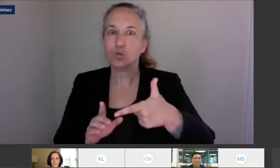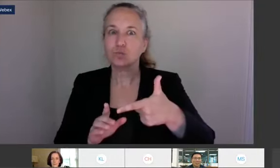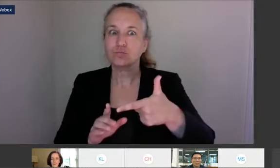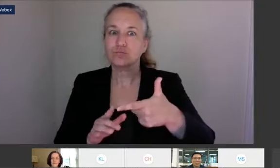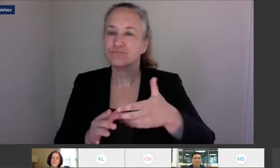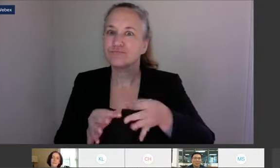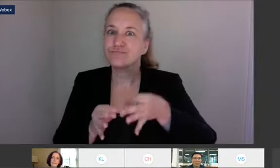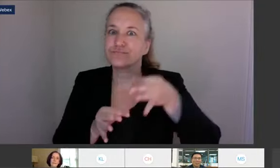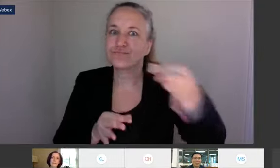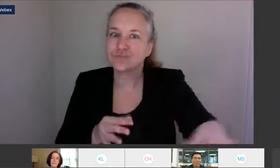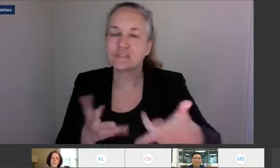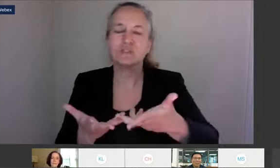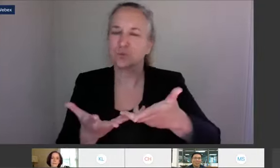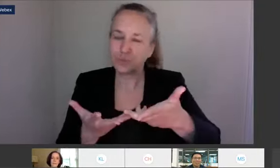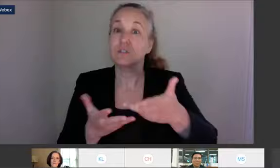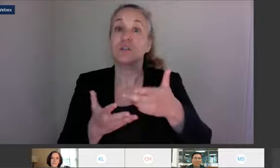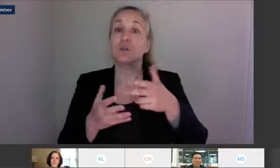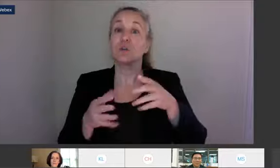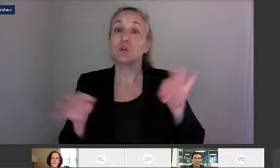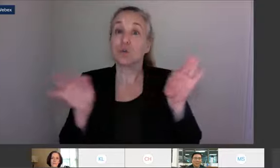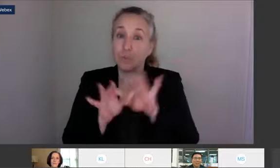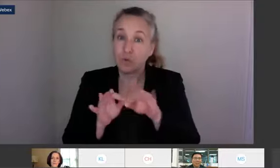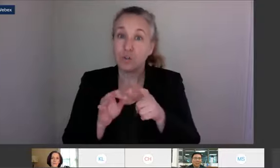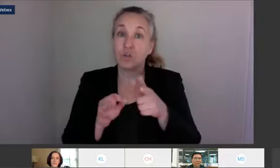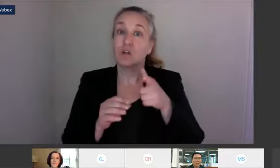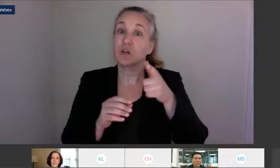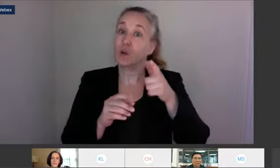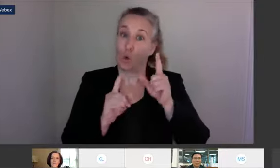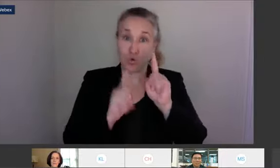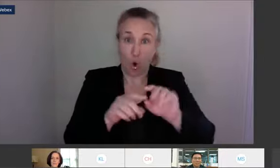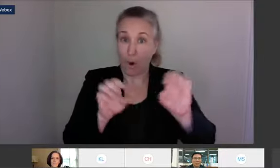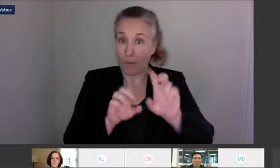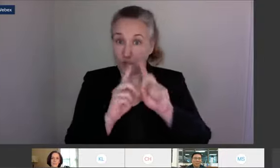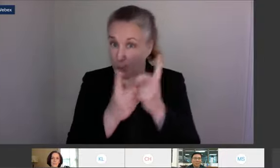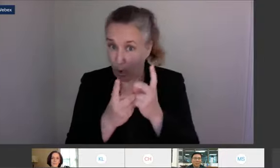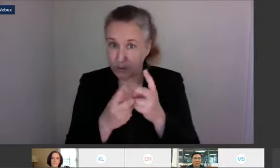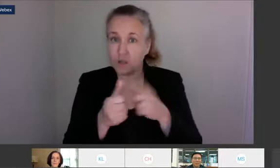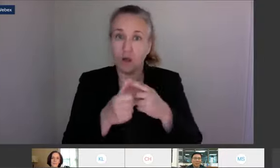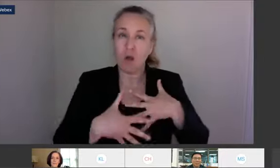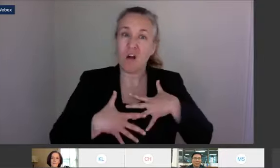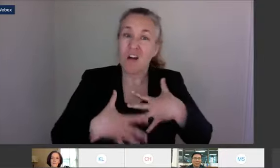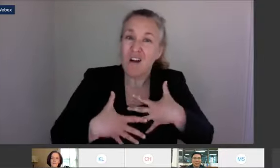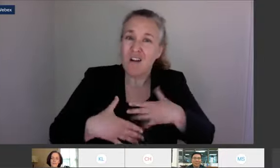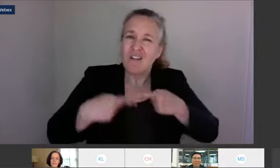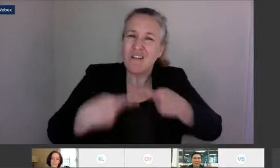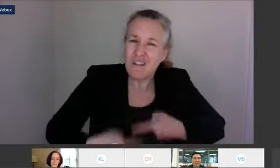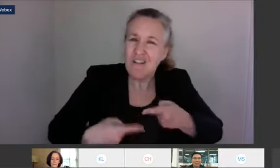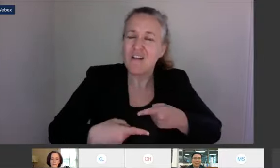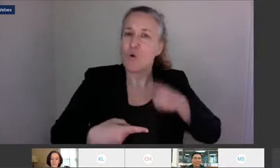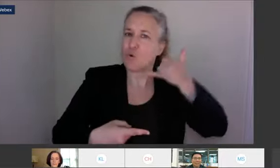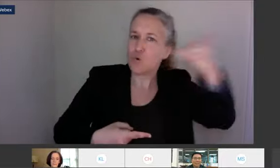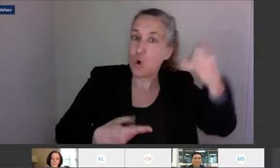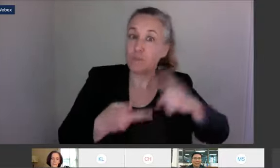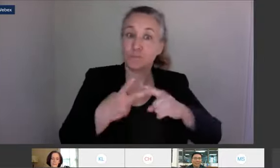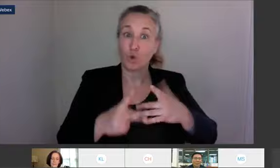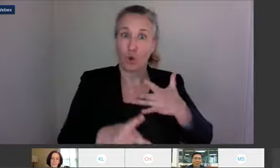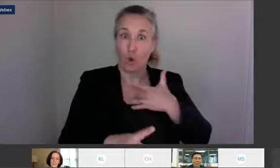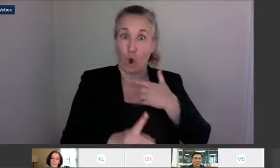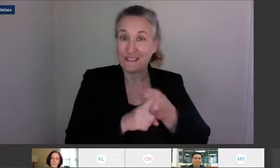going to an emergency department or calling 9-1-1 include shortness of breath or difficulty breathing signs of a heart attack including chest